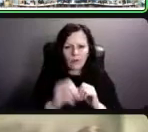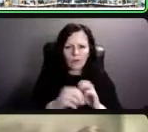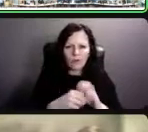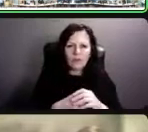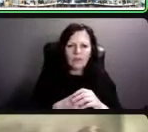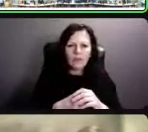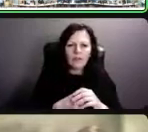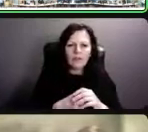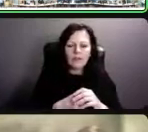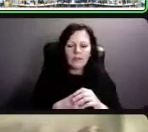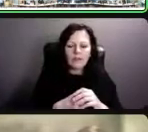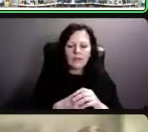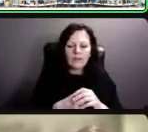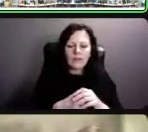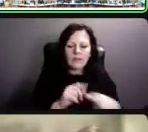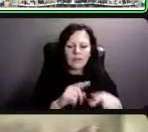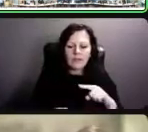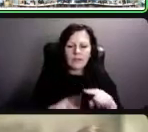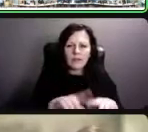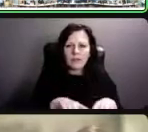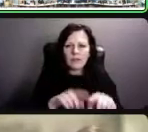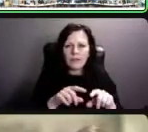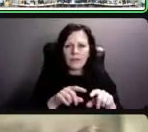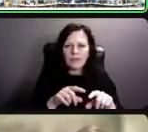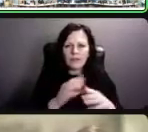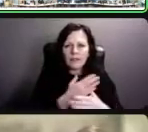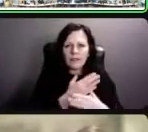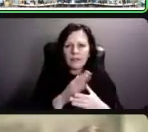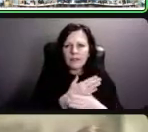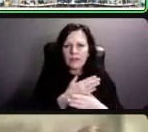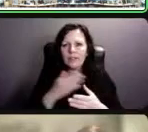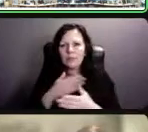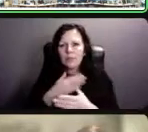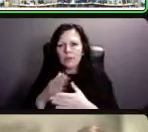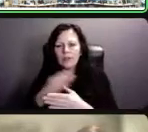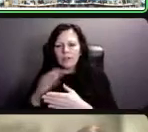ON RIGHT NOW.